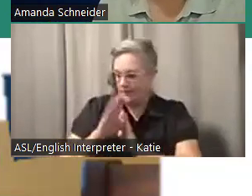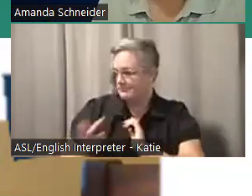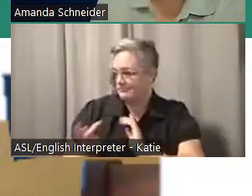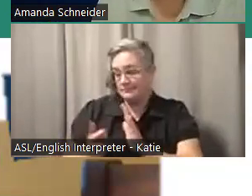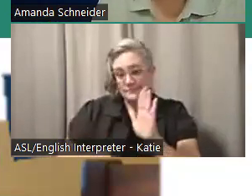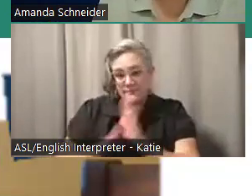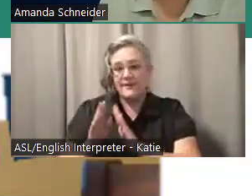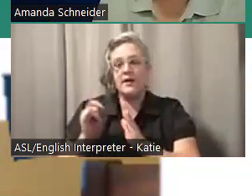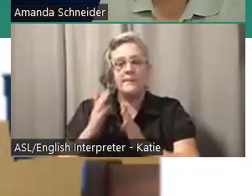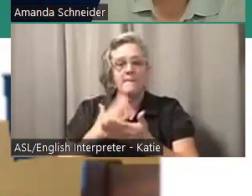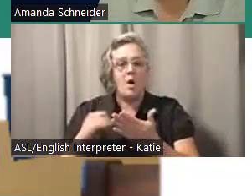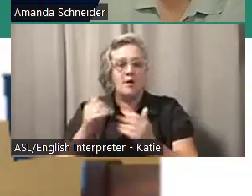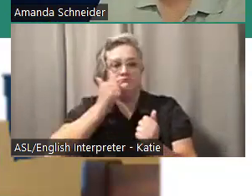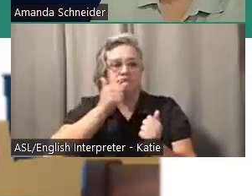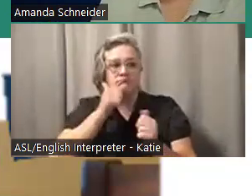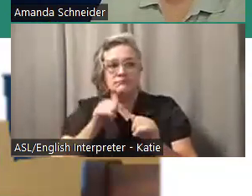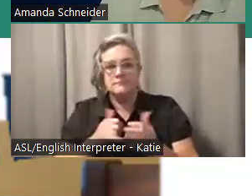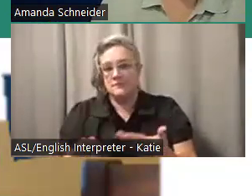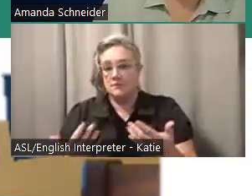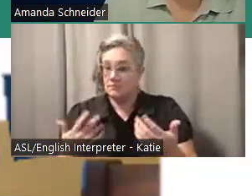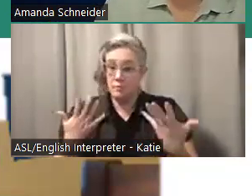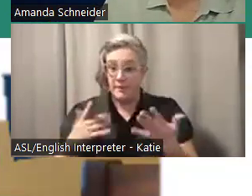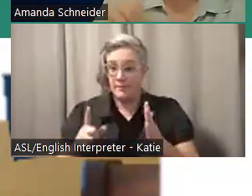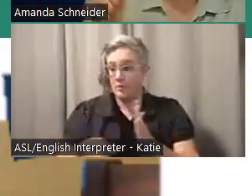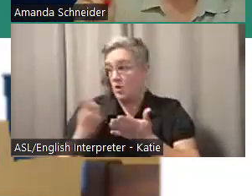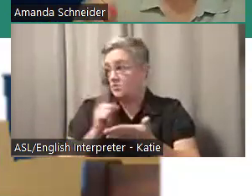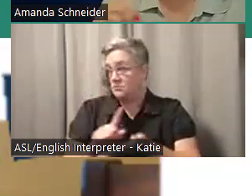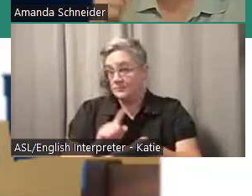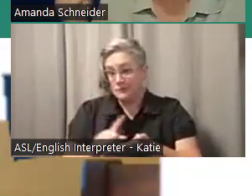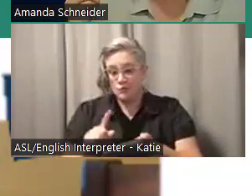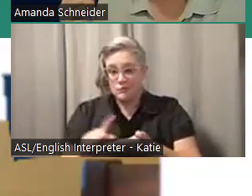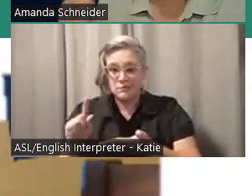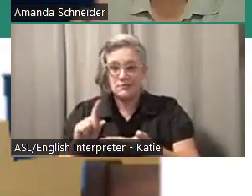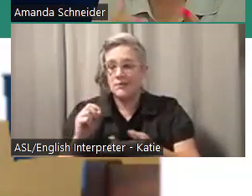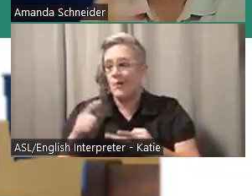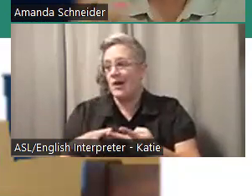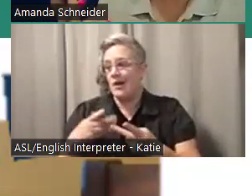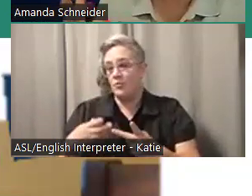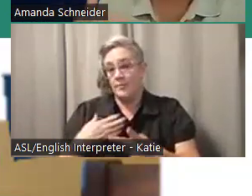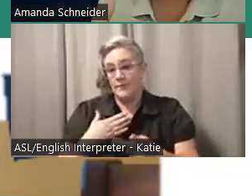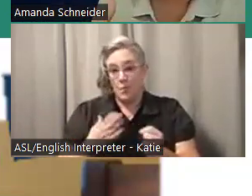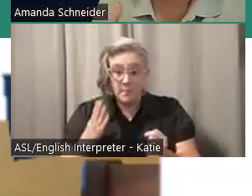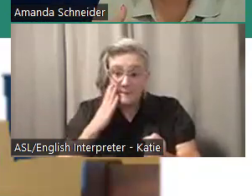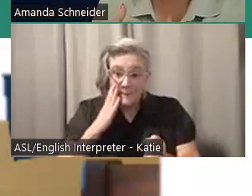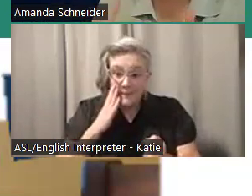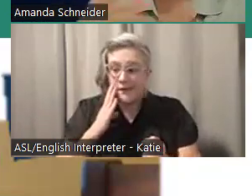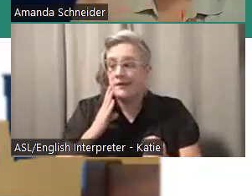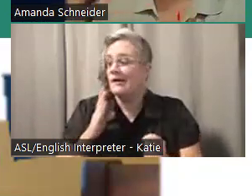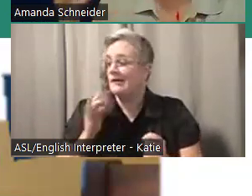So maybe it's once a week? Or maybe it's right before bed, of having that reflection time,